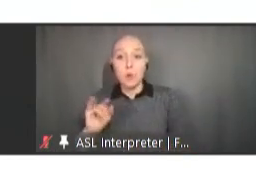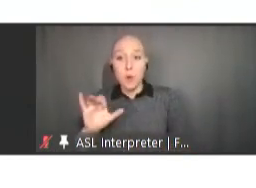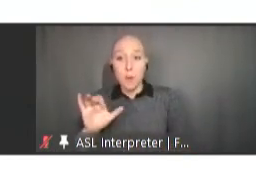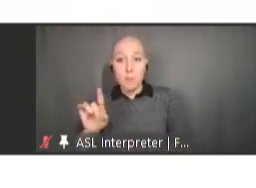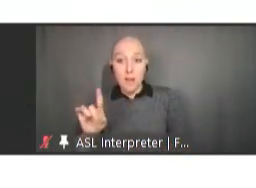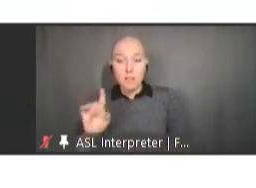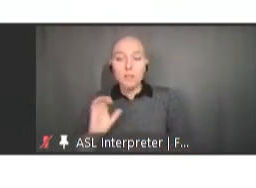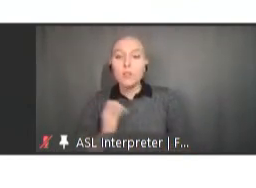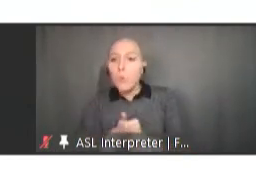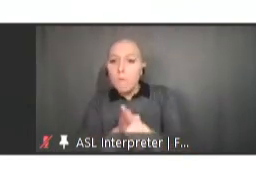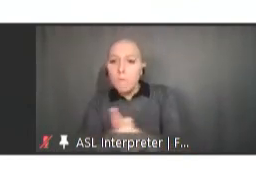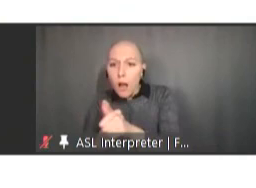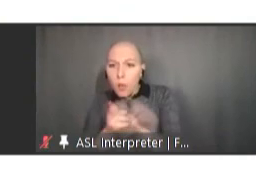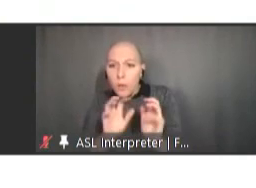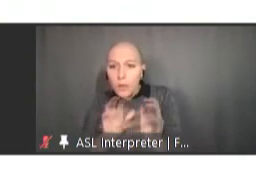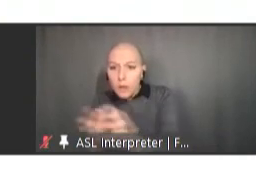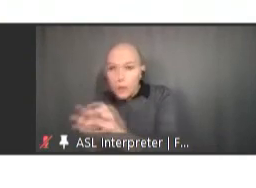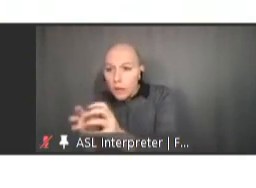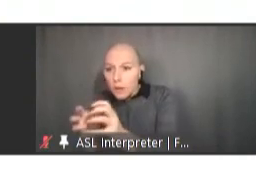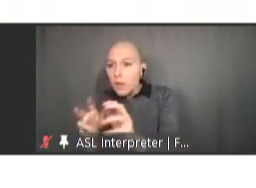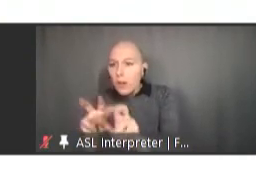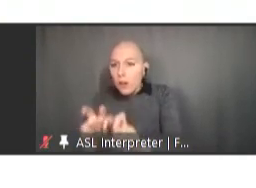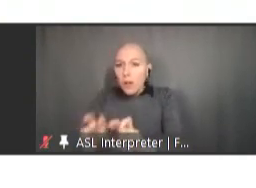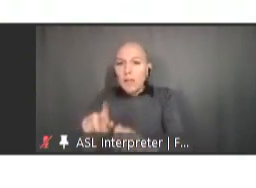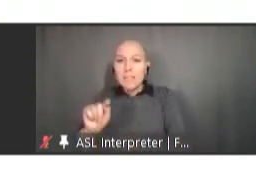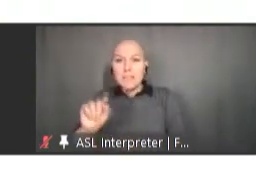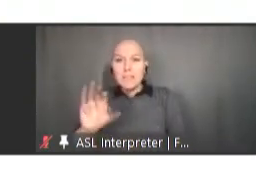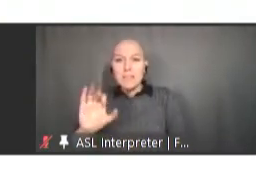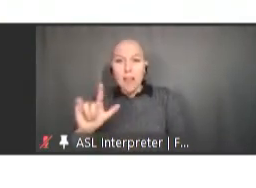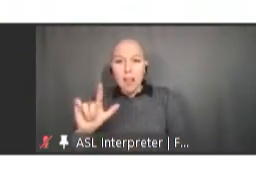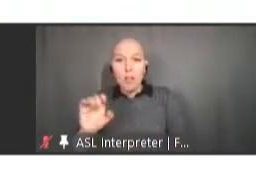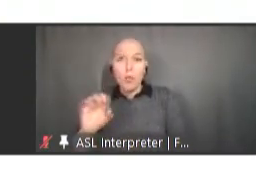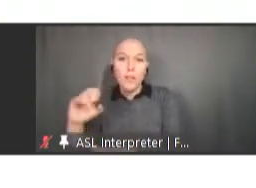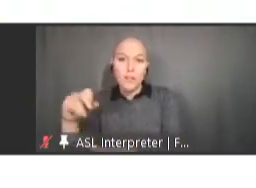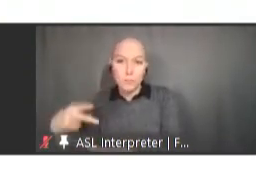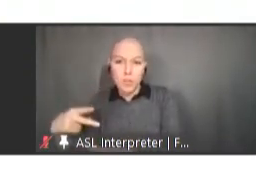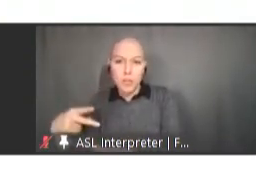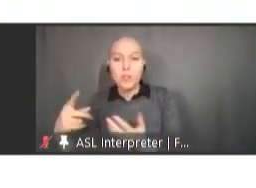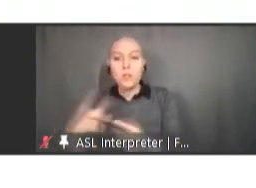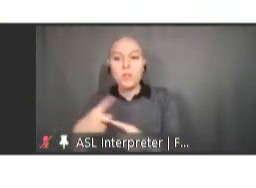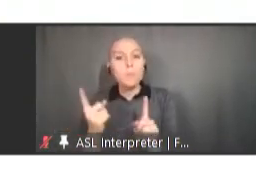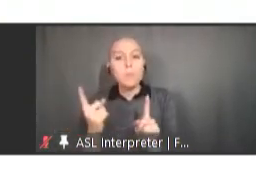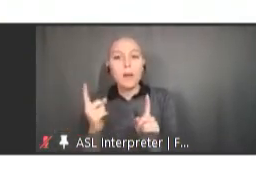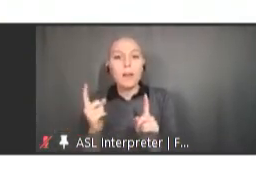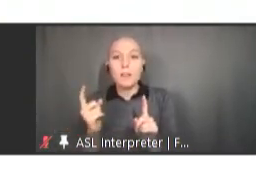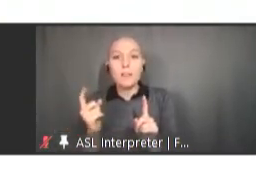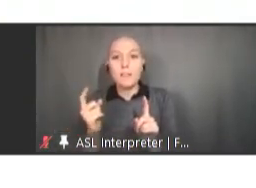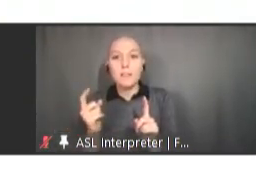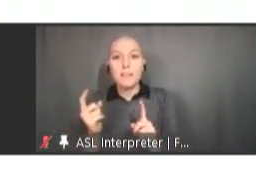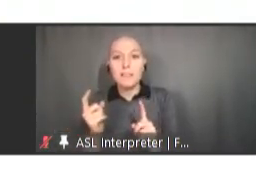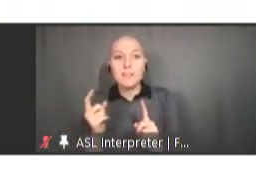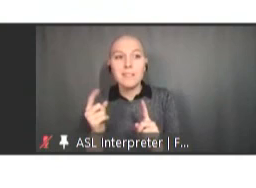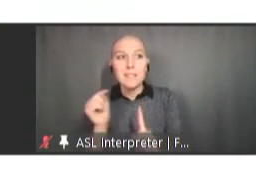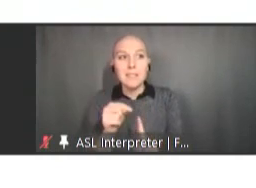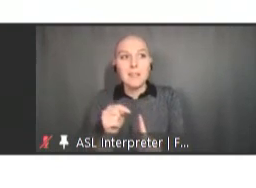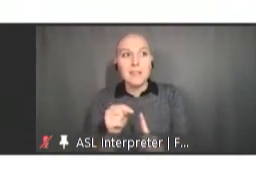T cell correlates, but because of the difficulty of measuring those,